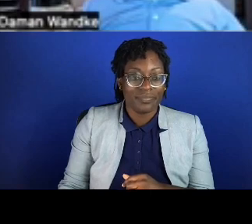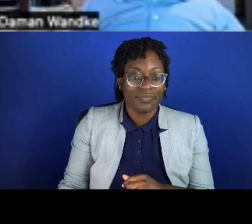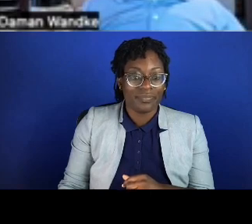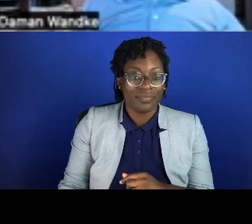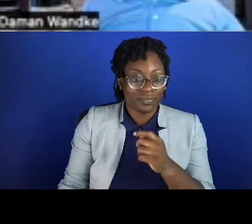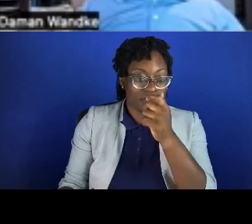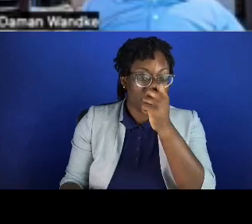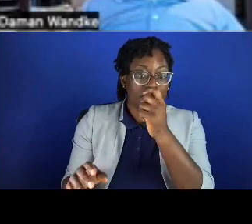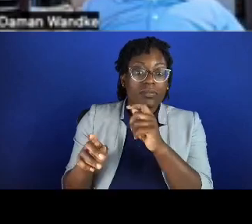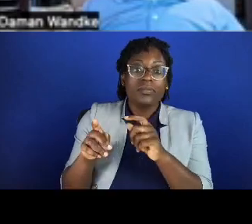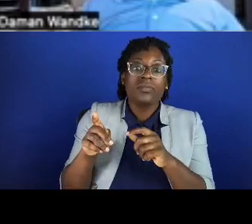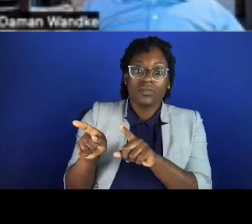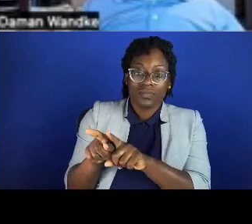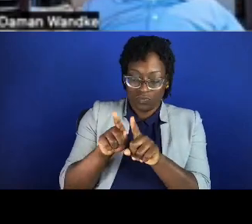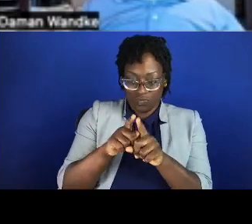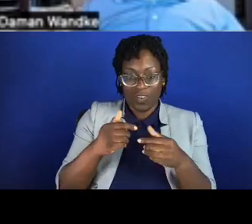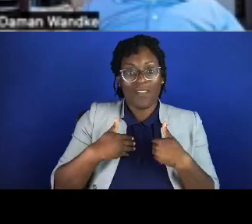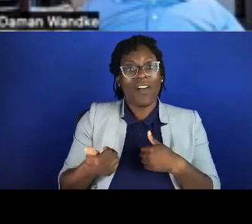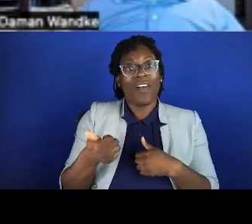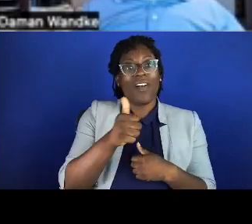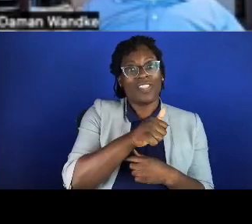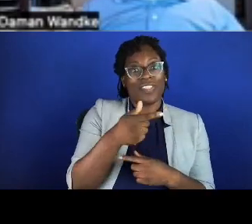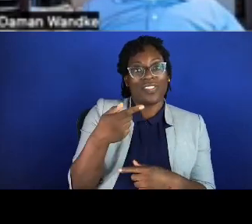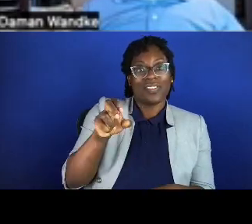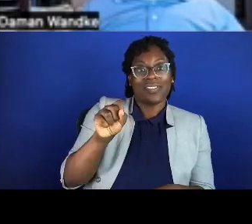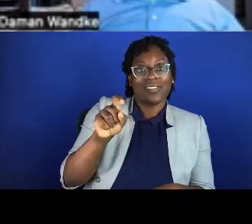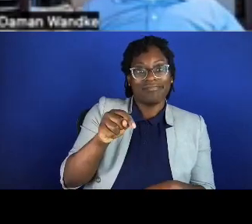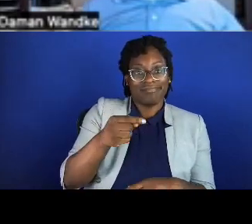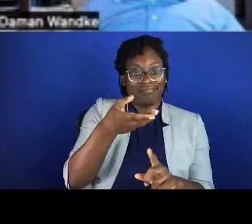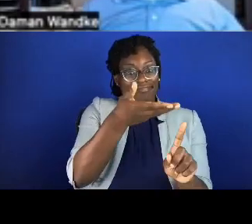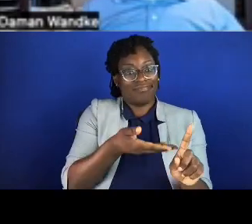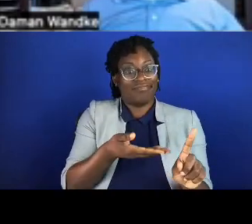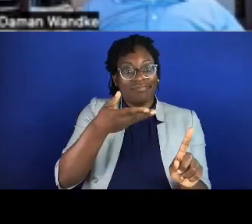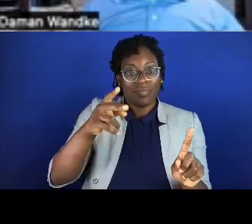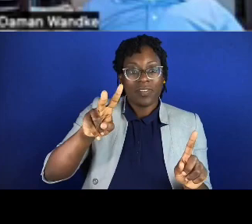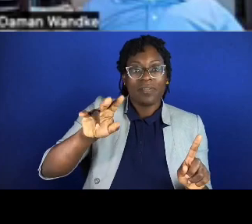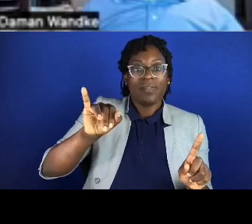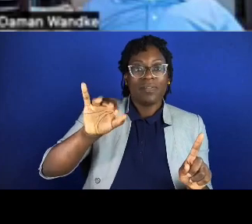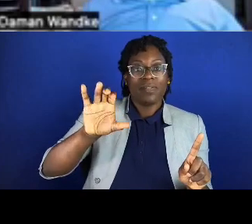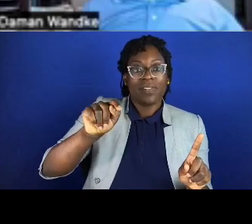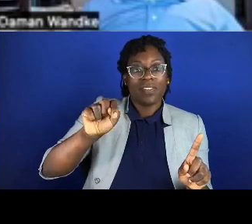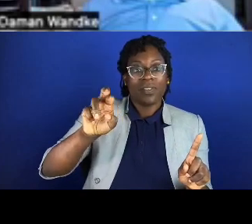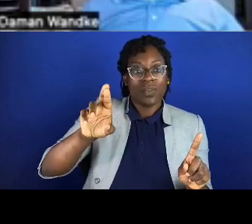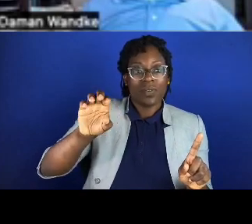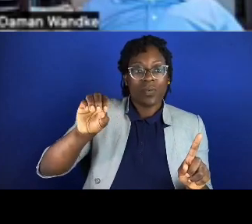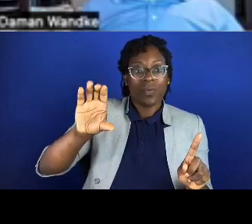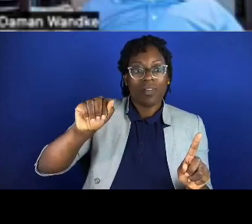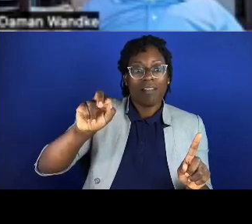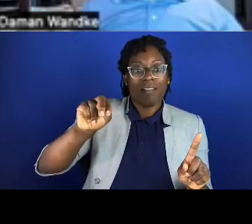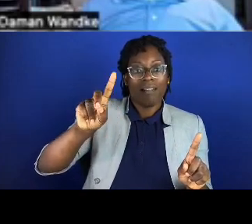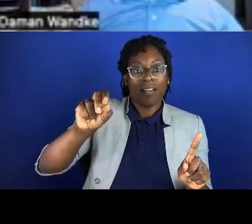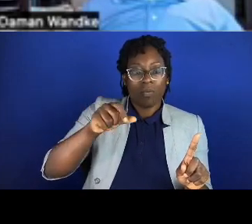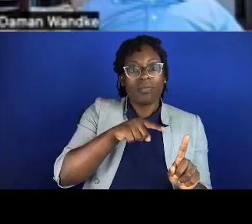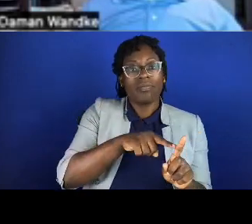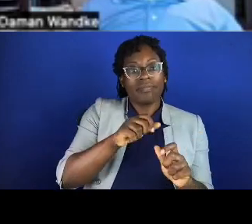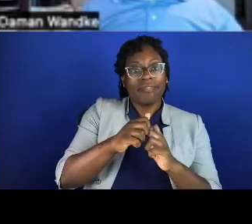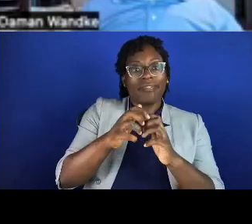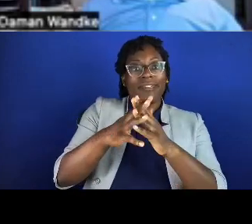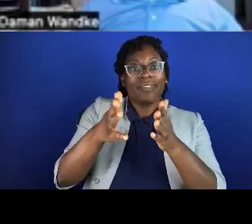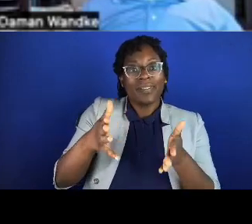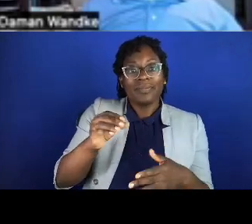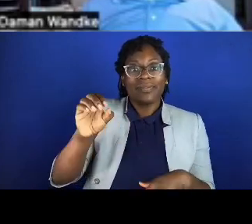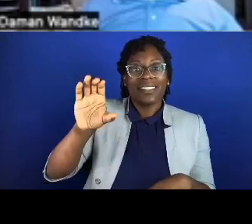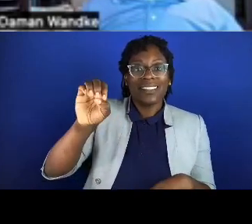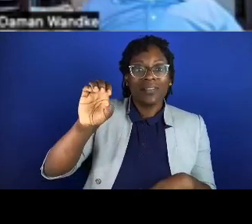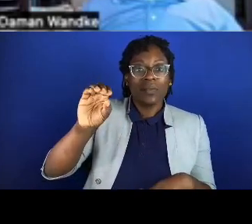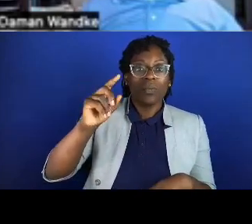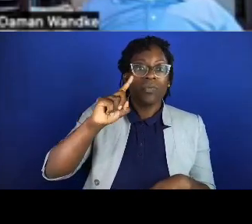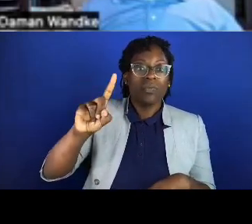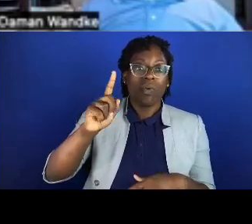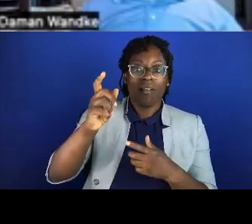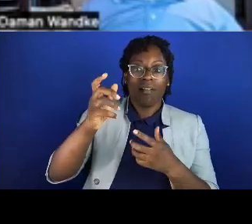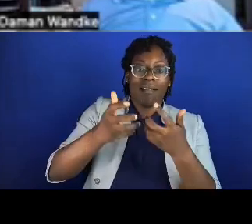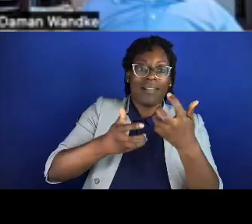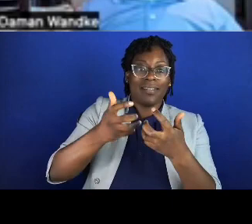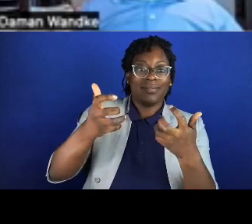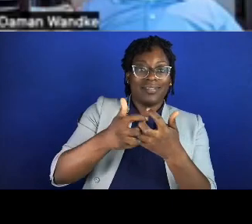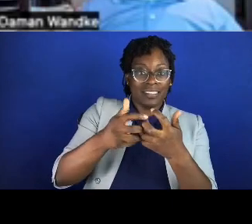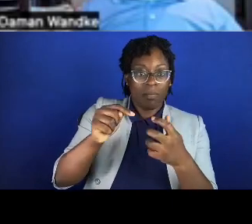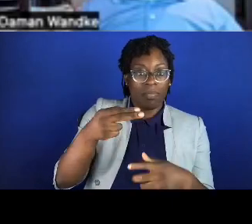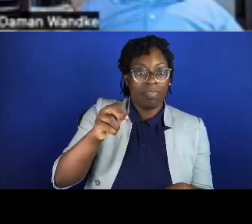I’d also love to introduce Victor Ocando Finol the Founder & CEO of Adapt the Game